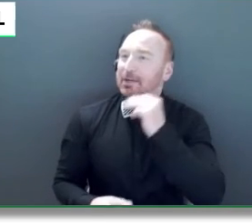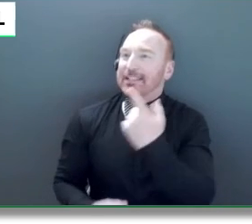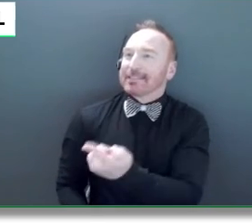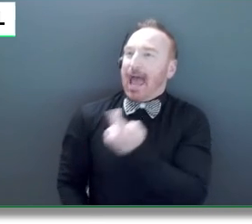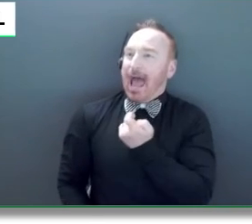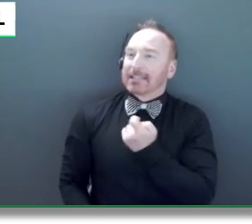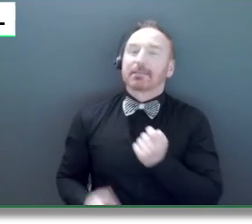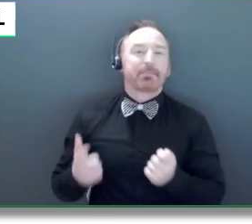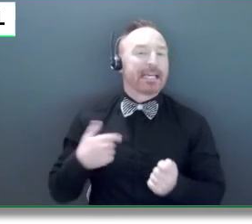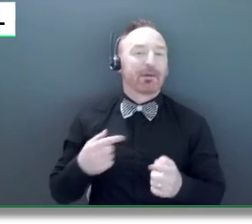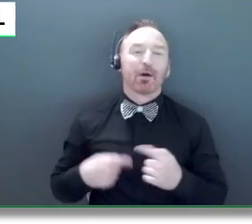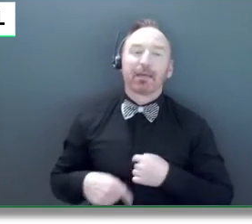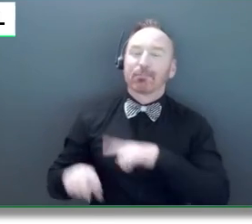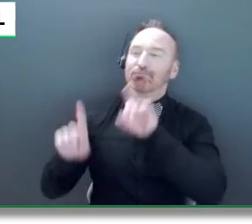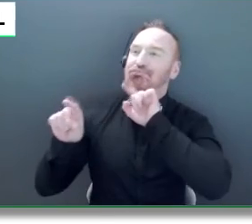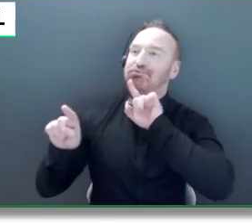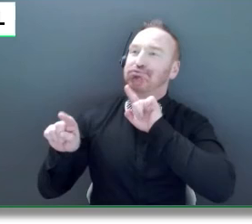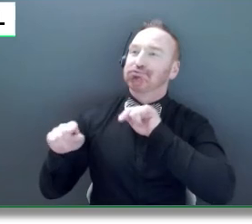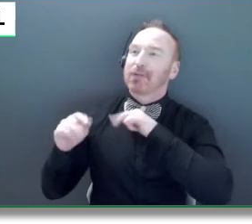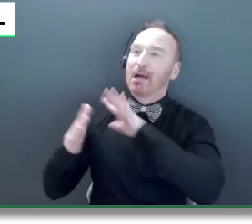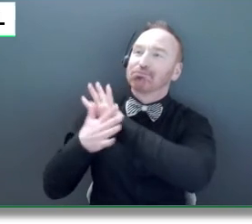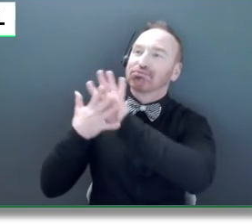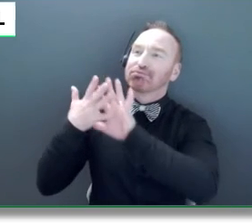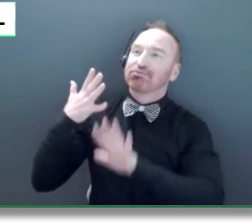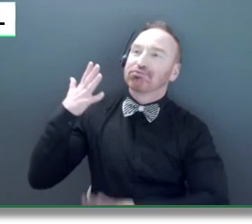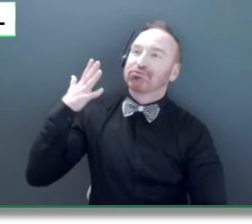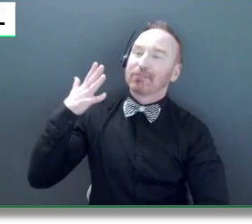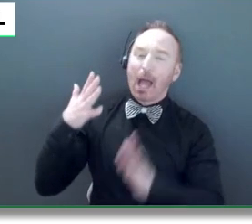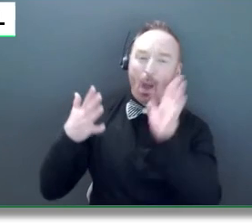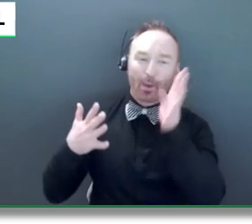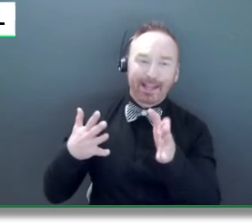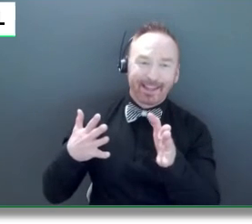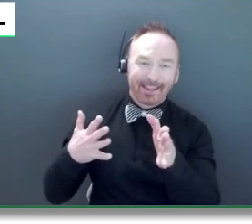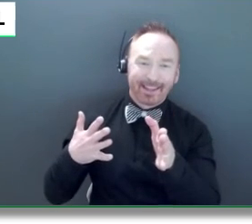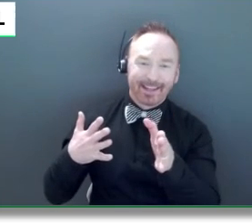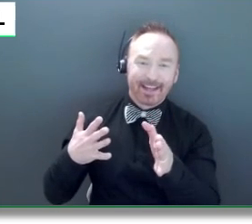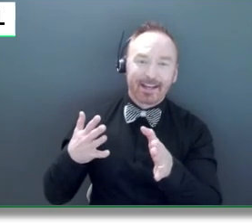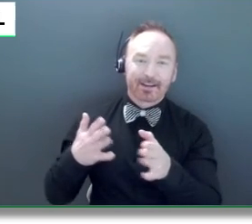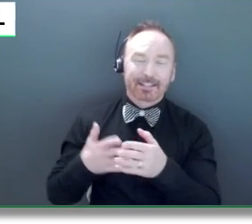have been implemented from such conferences like this uh the best I can